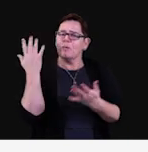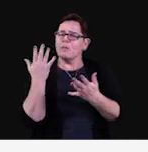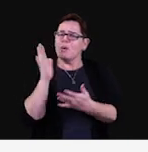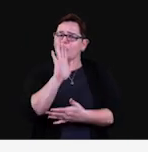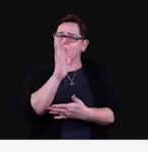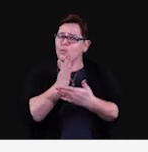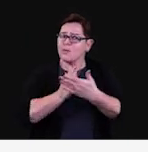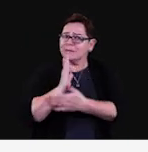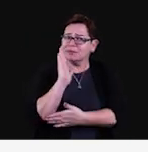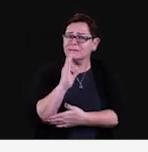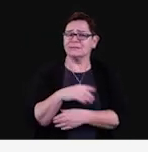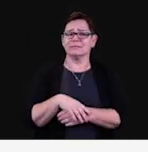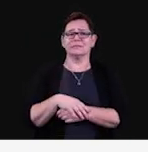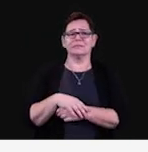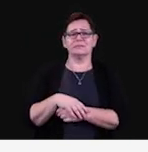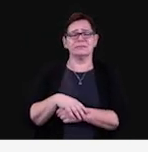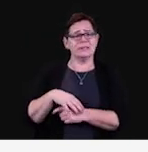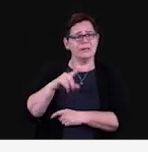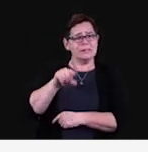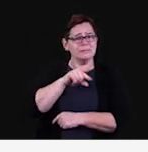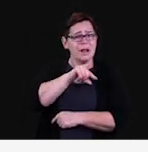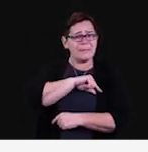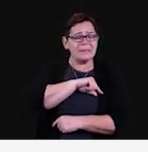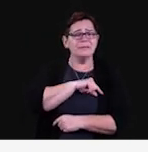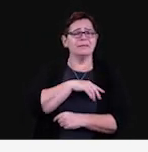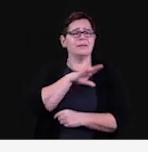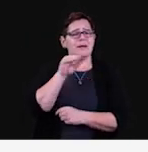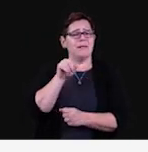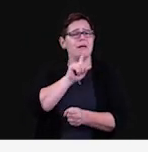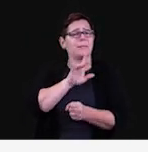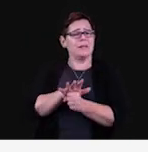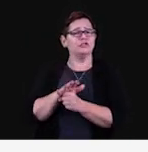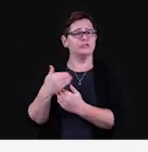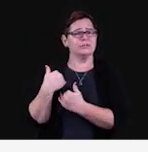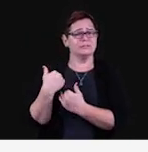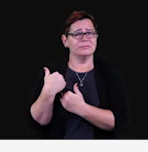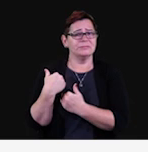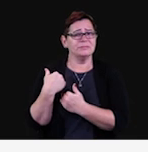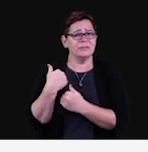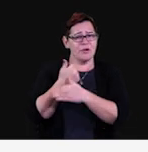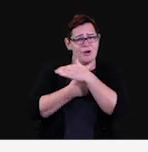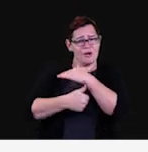rights, entitlements, and obligations are under Canada's tax system.